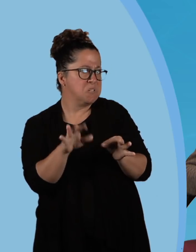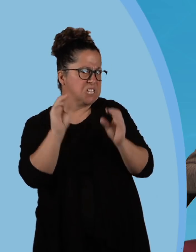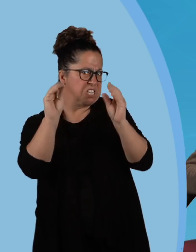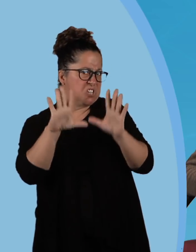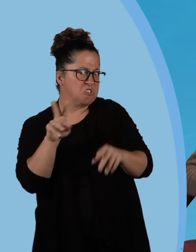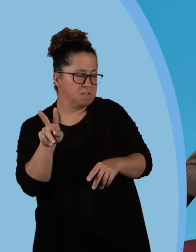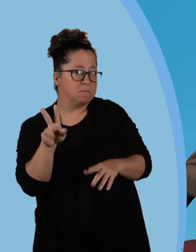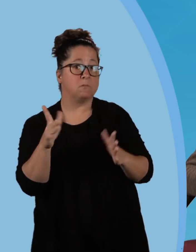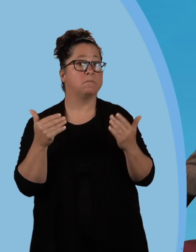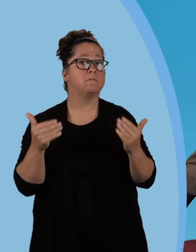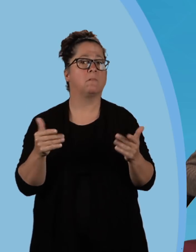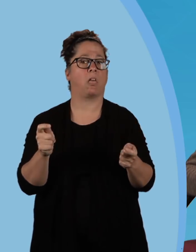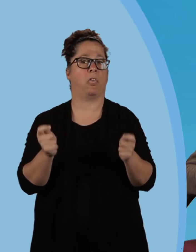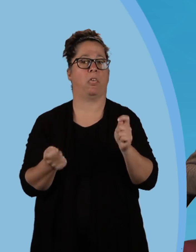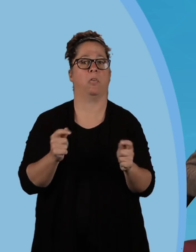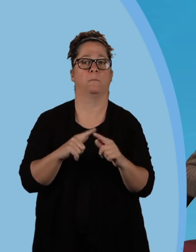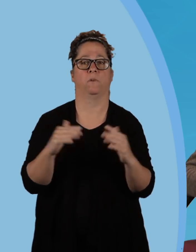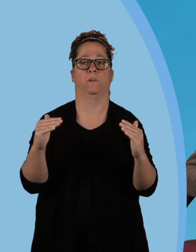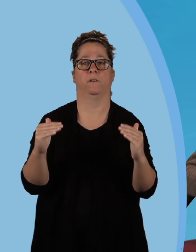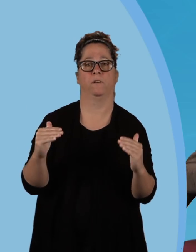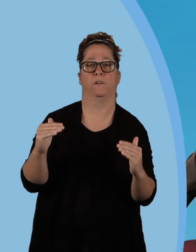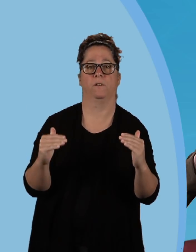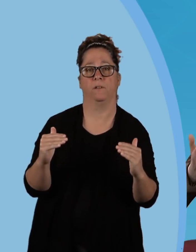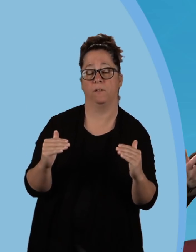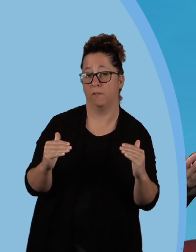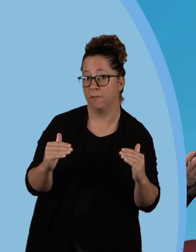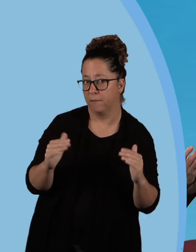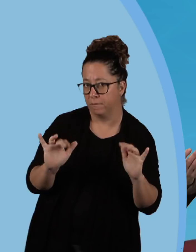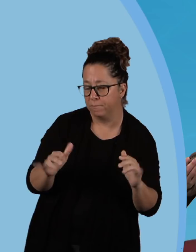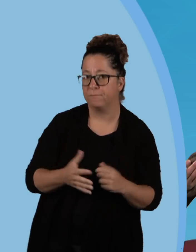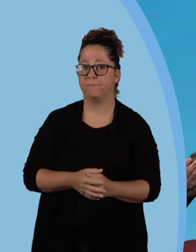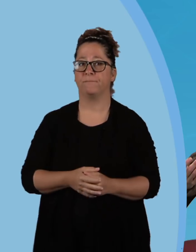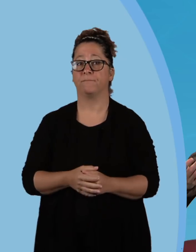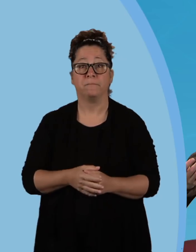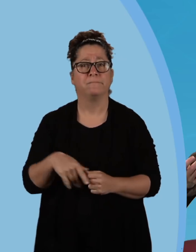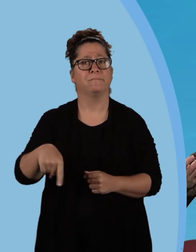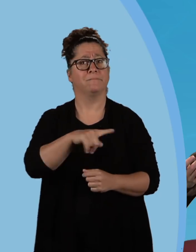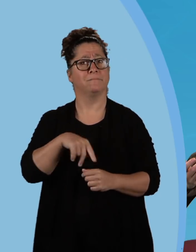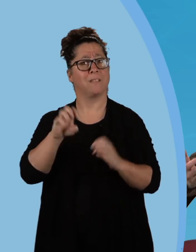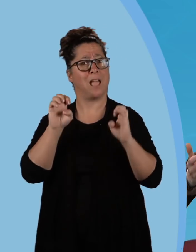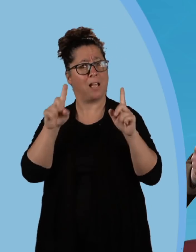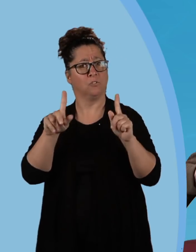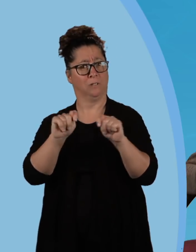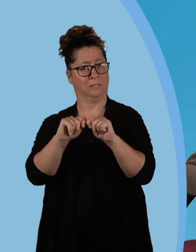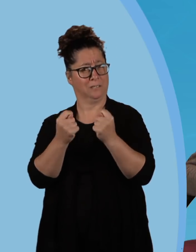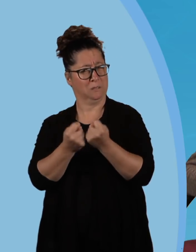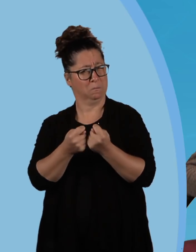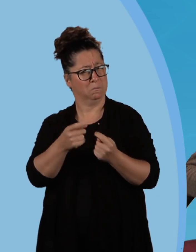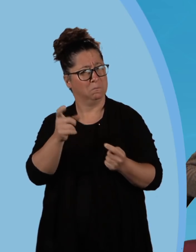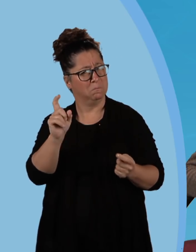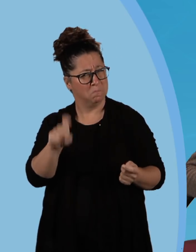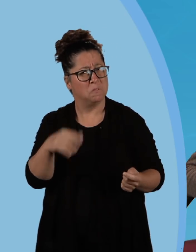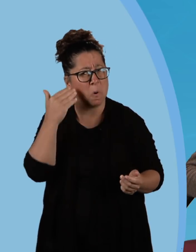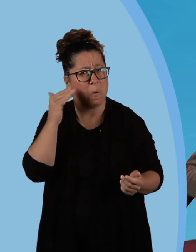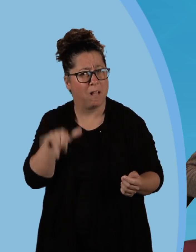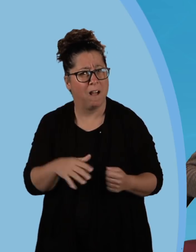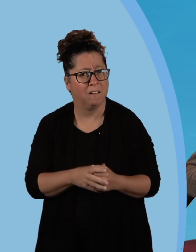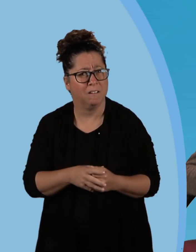that a student's language isn't good enough and wouldn't understand the teacher's language, so they modify it and make it a little bit simpler.